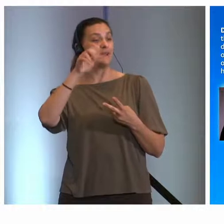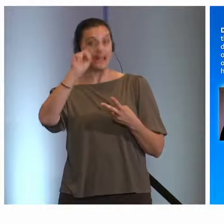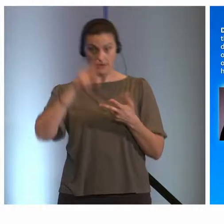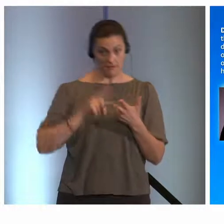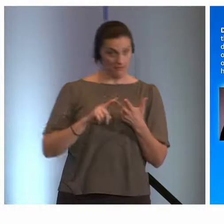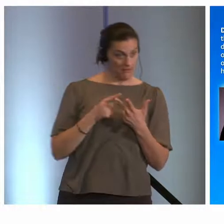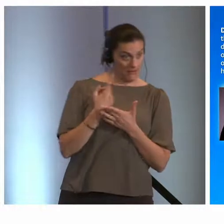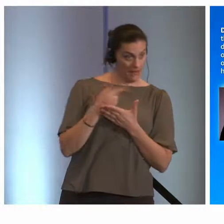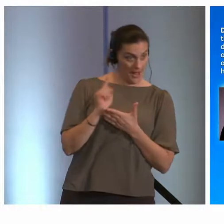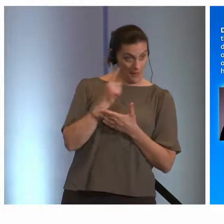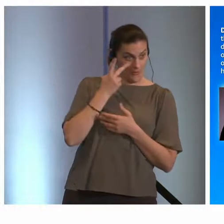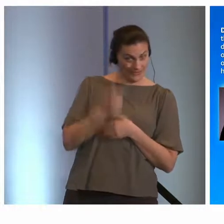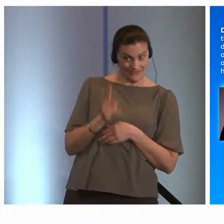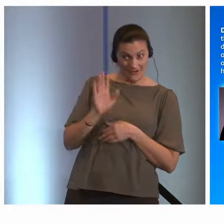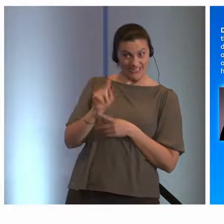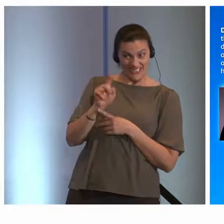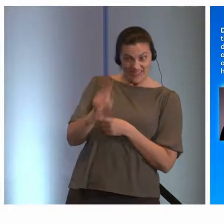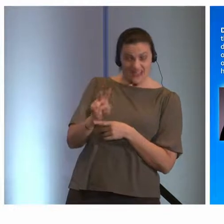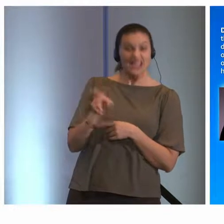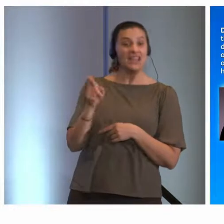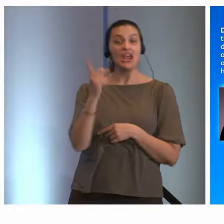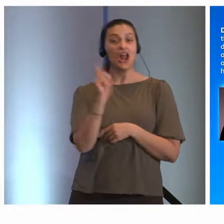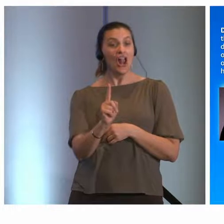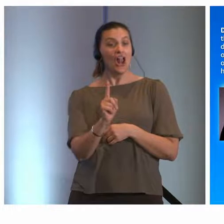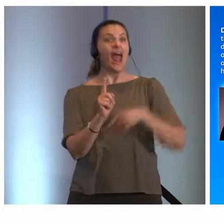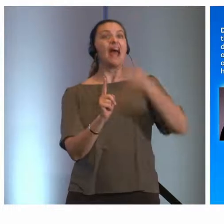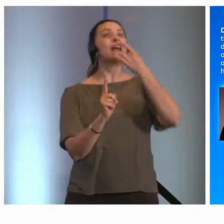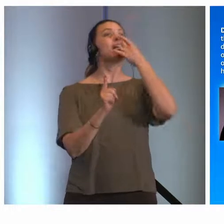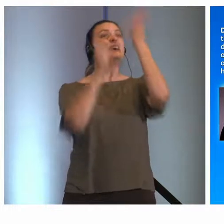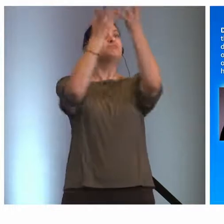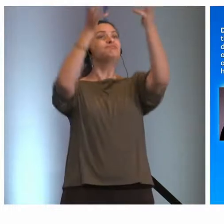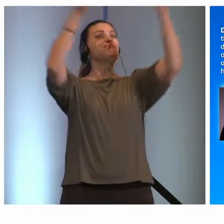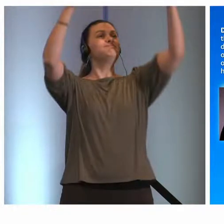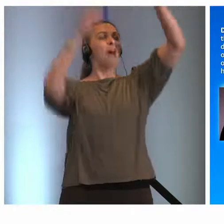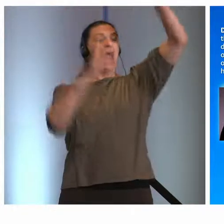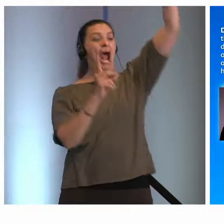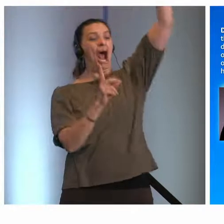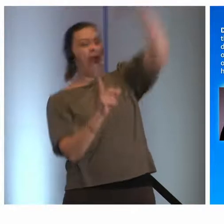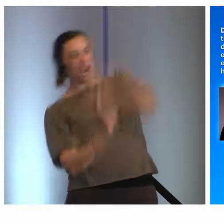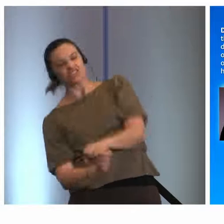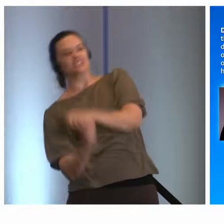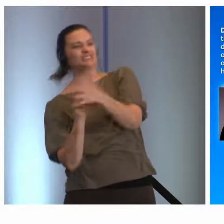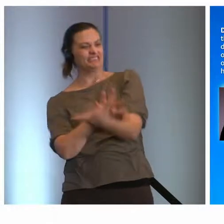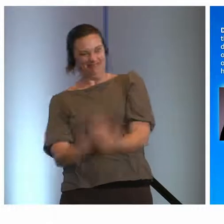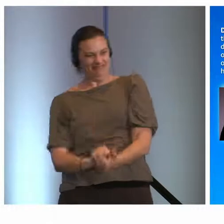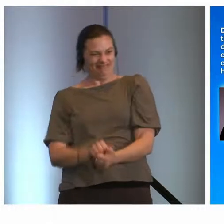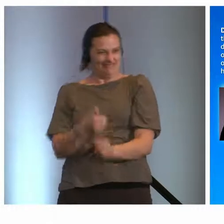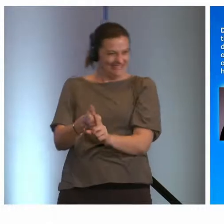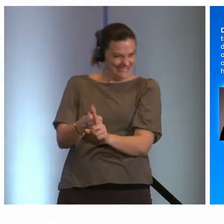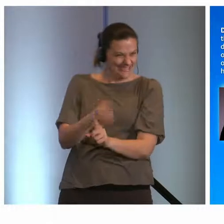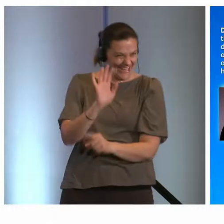and if you watched station 19 last week, Danny crushed it,